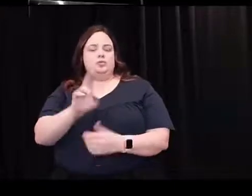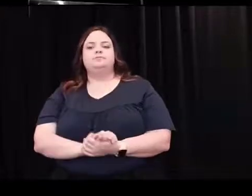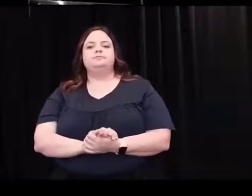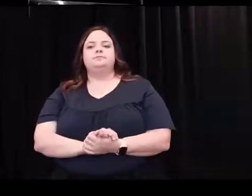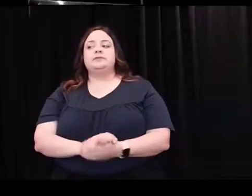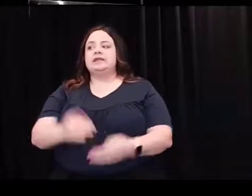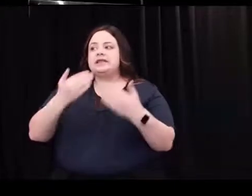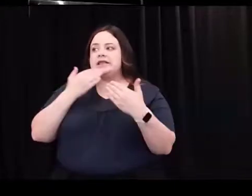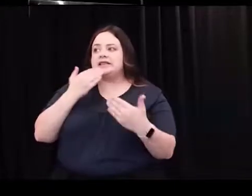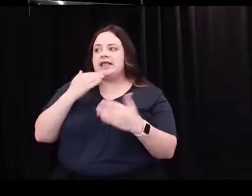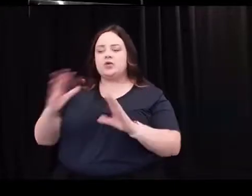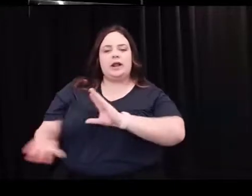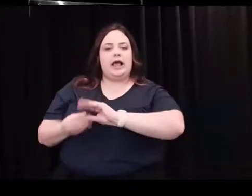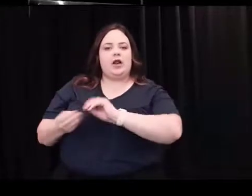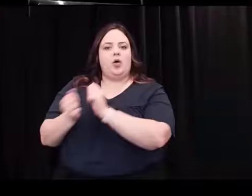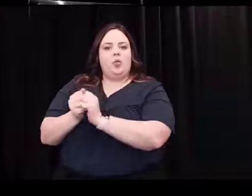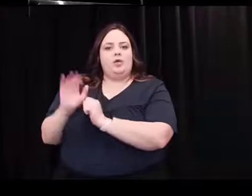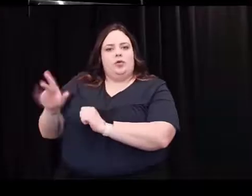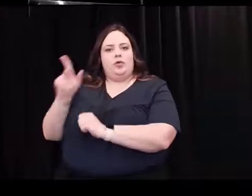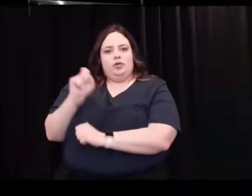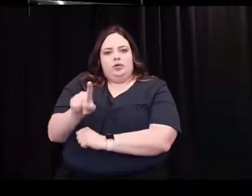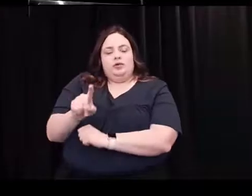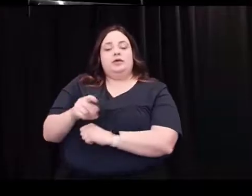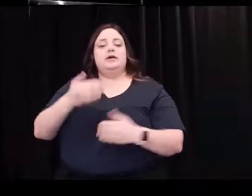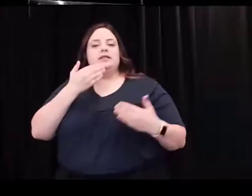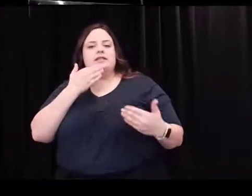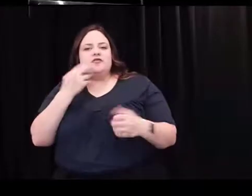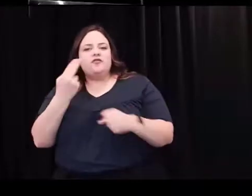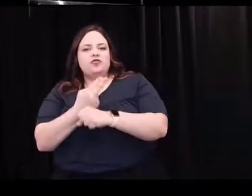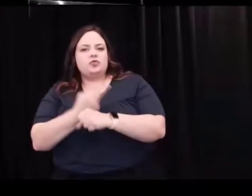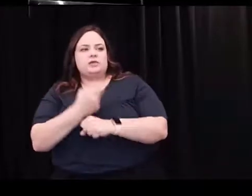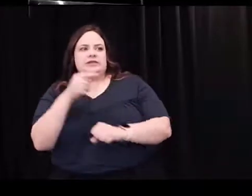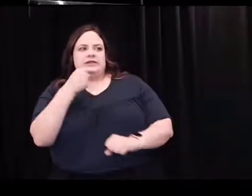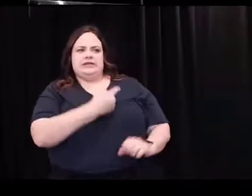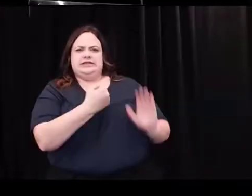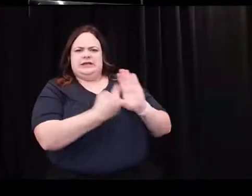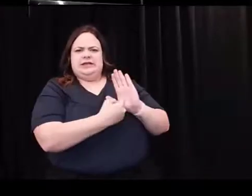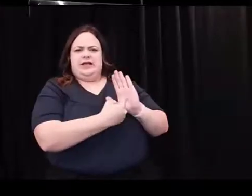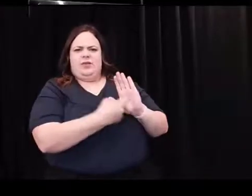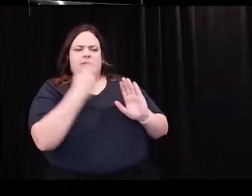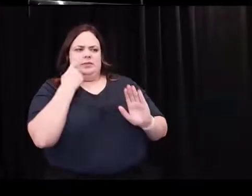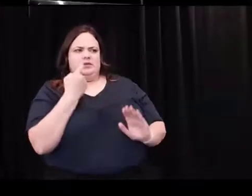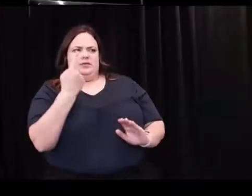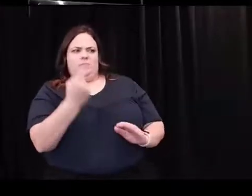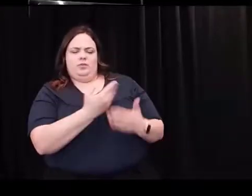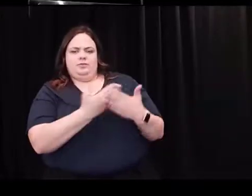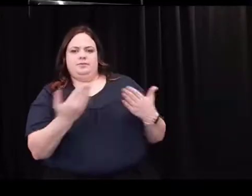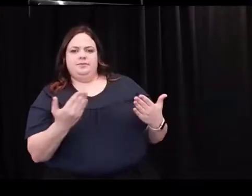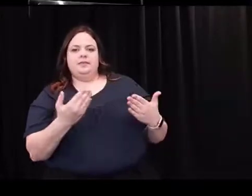and an add-on to hers. Thank you for using this example because one of the things that I sometimes